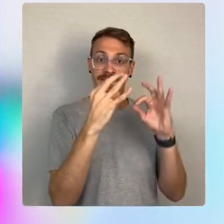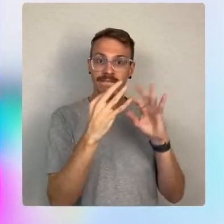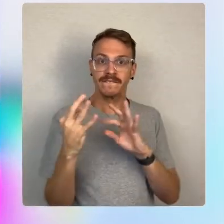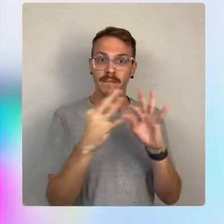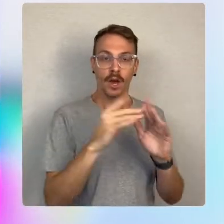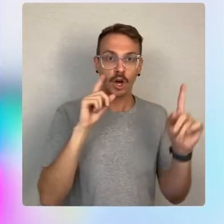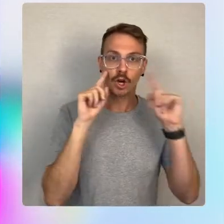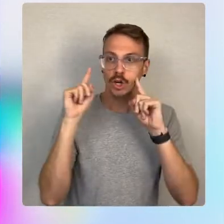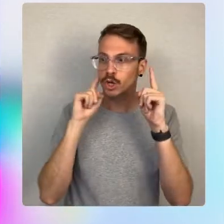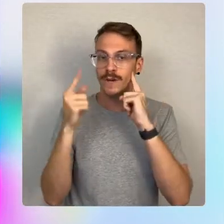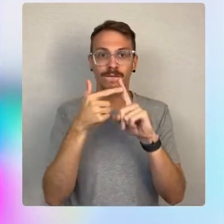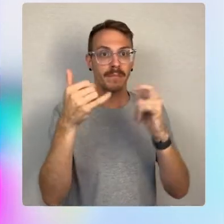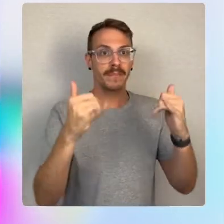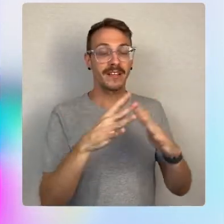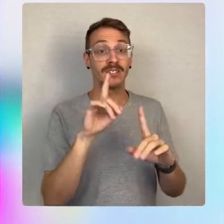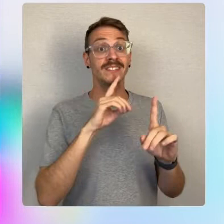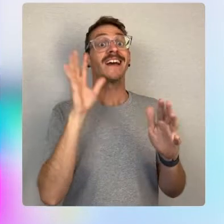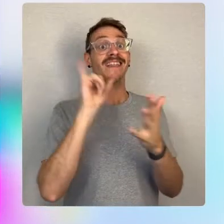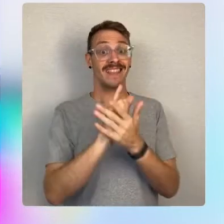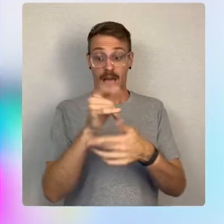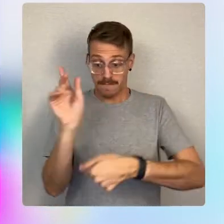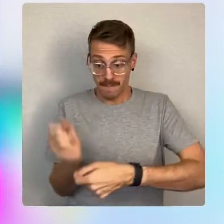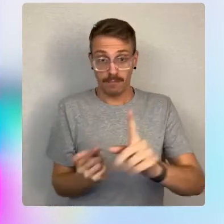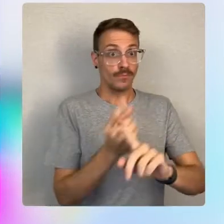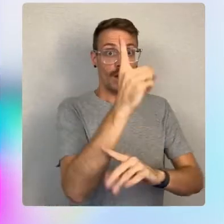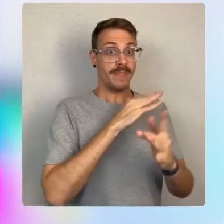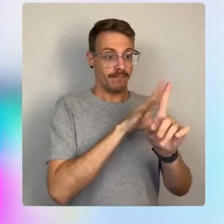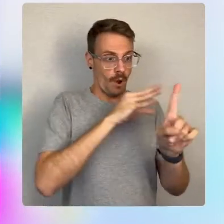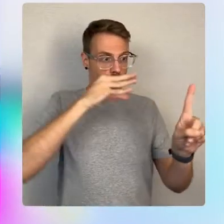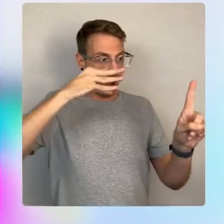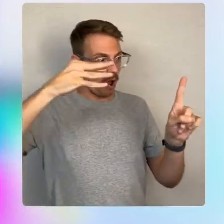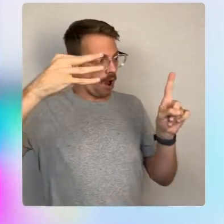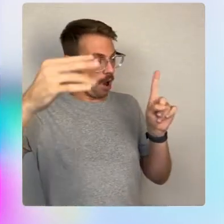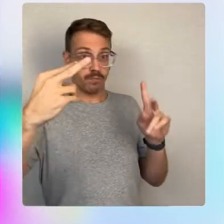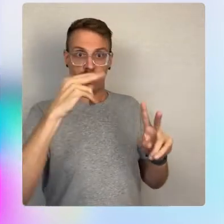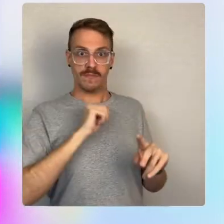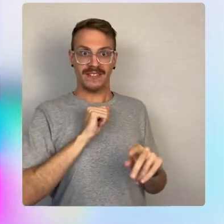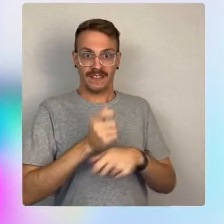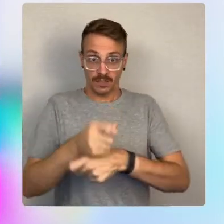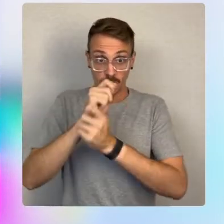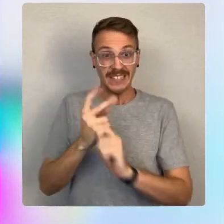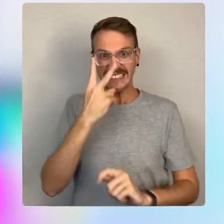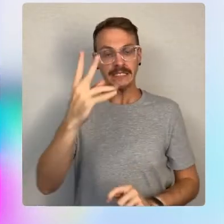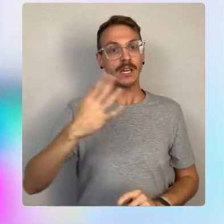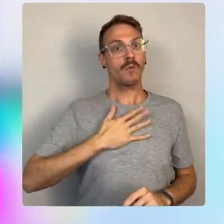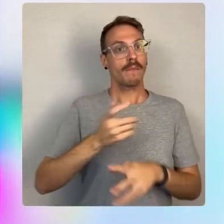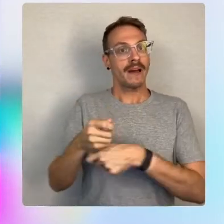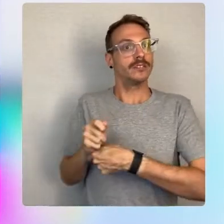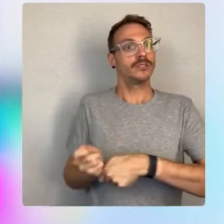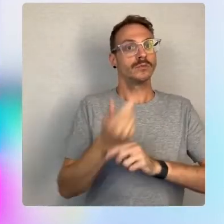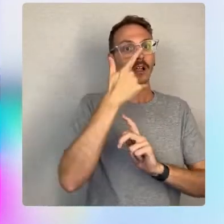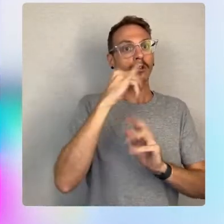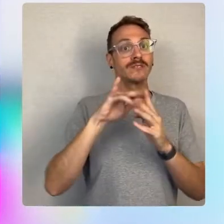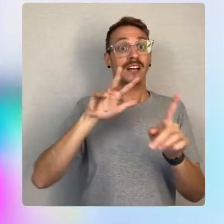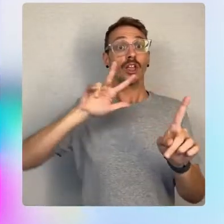from our players that said, just watching themselves swing and seeing their swing from a third person perspective,